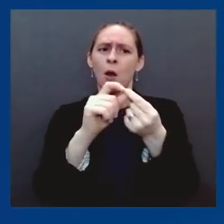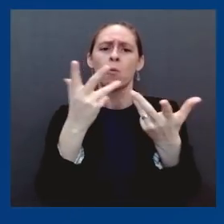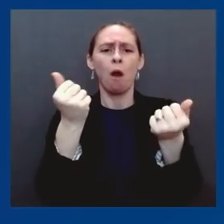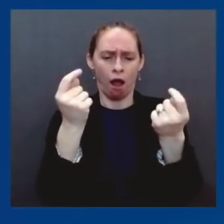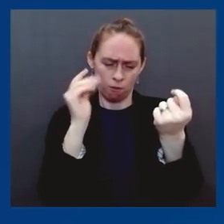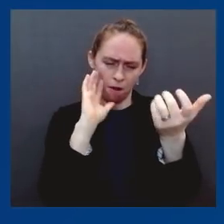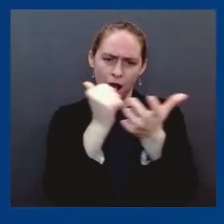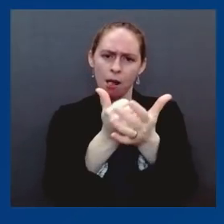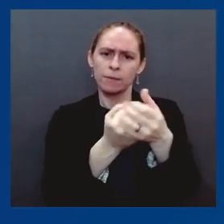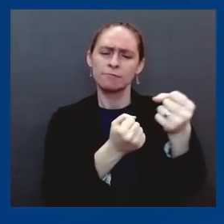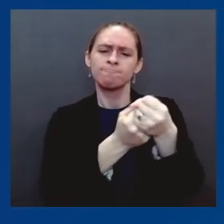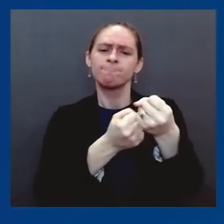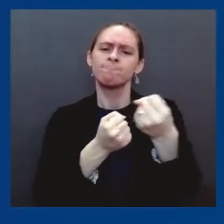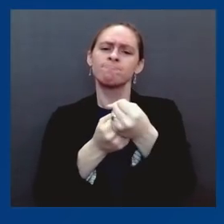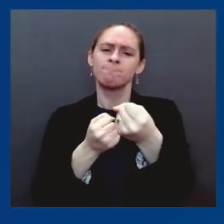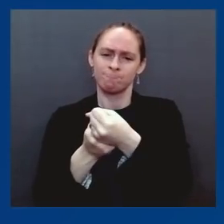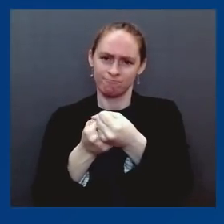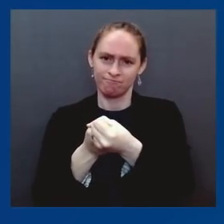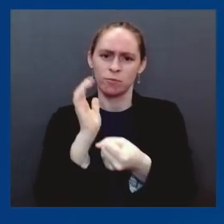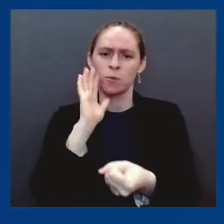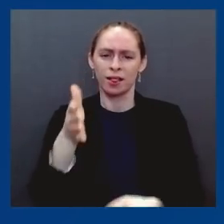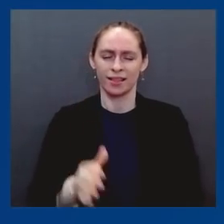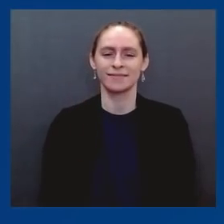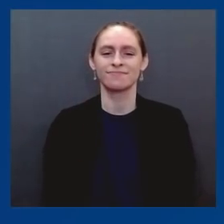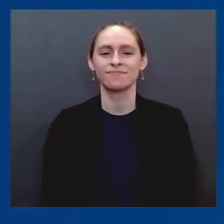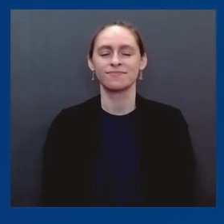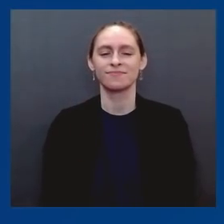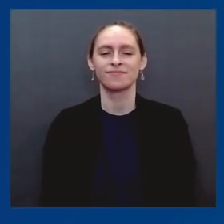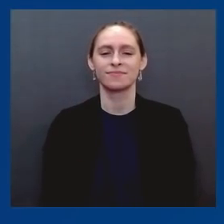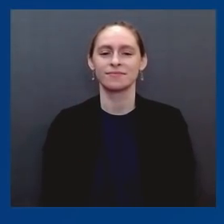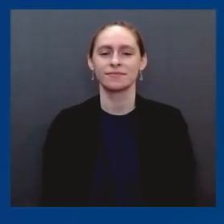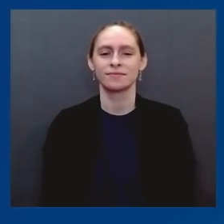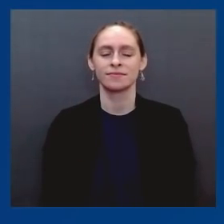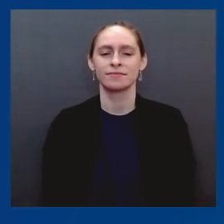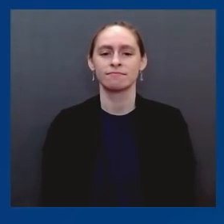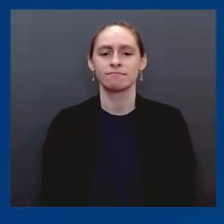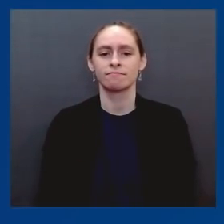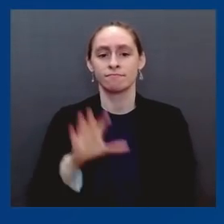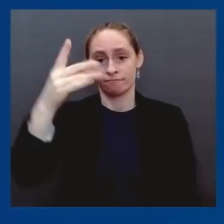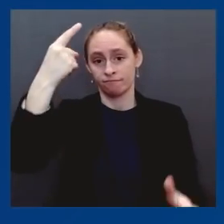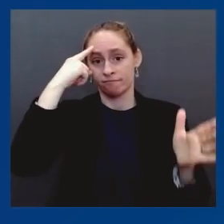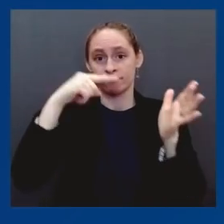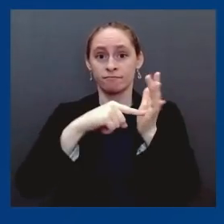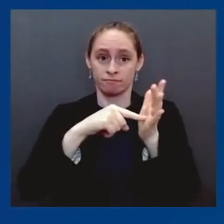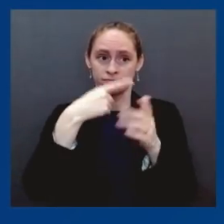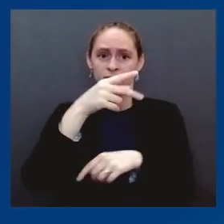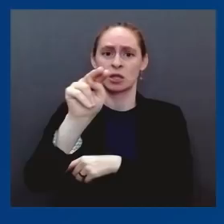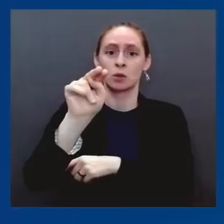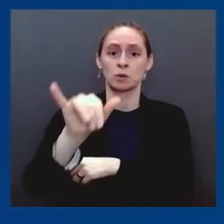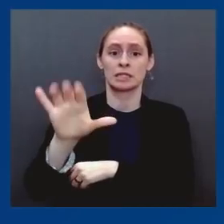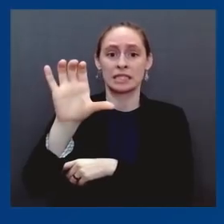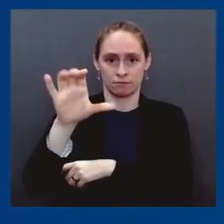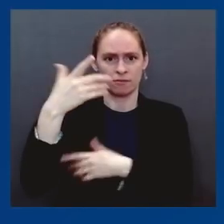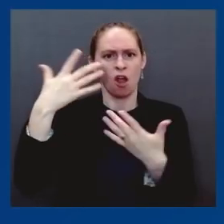60 FEMA medical personnel and 30 ambulances arrived last week to help transport patients to hospitals